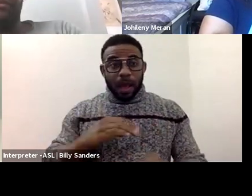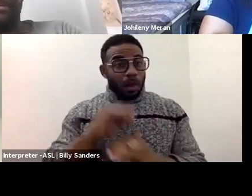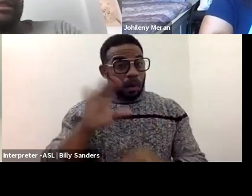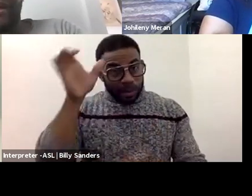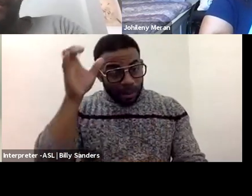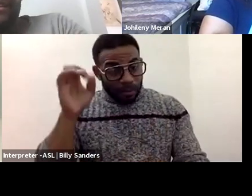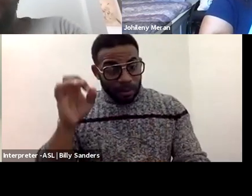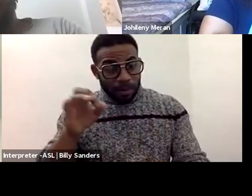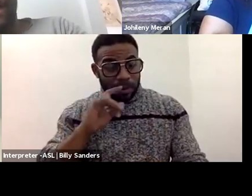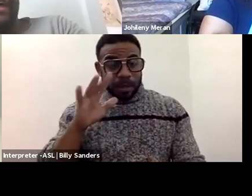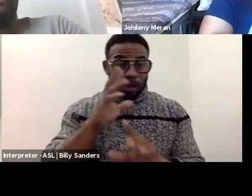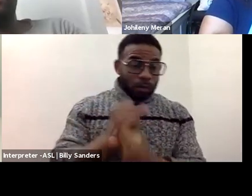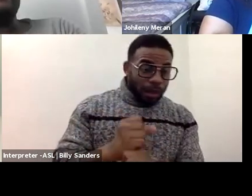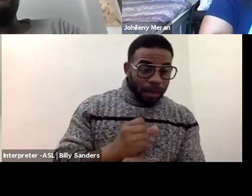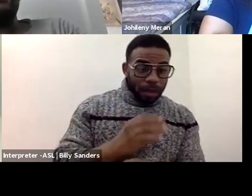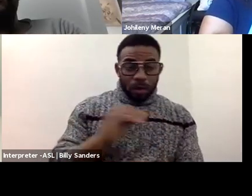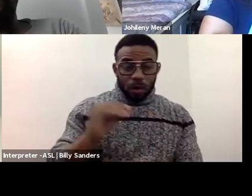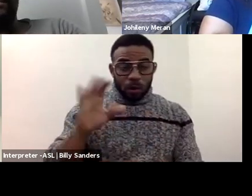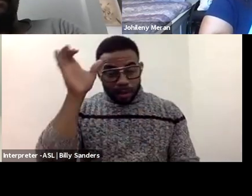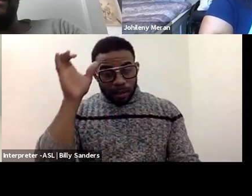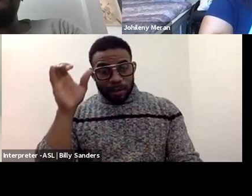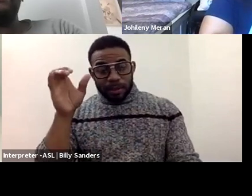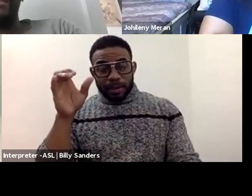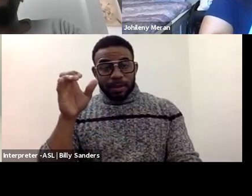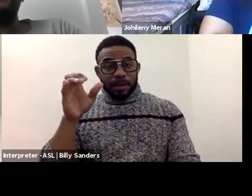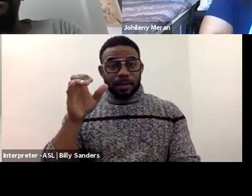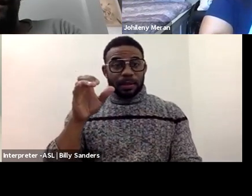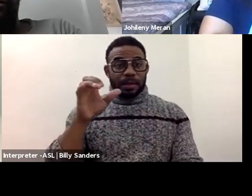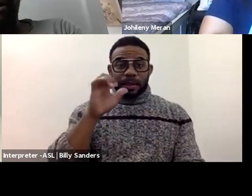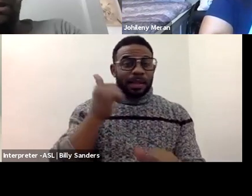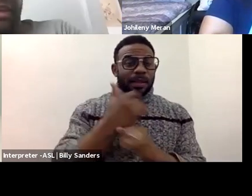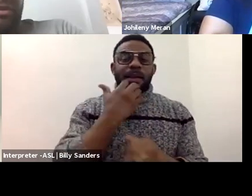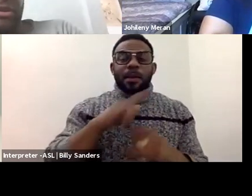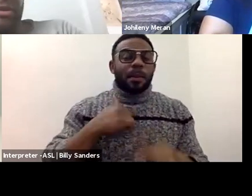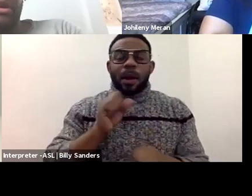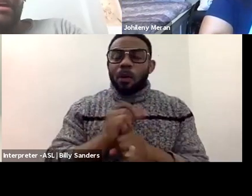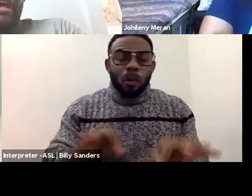being attracted, attractive, no conception about anybody caring about my worth or value